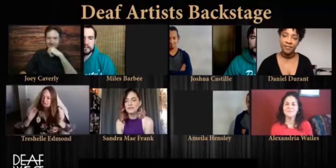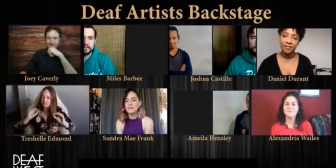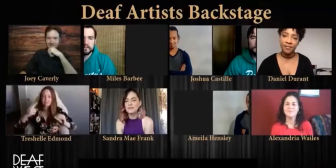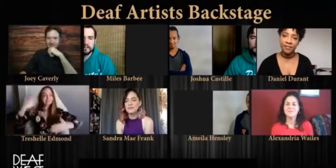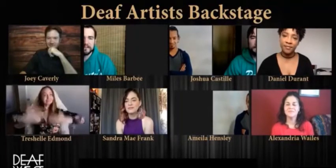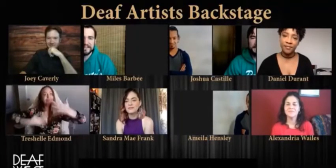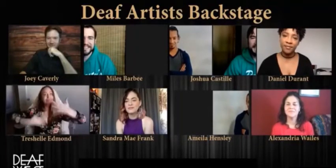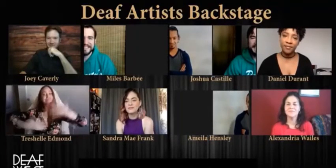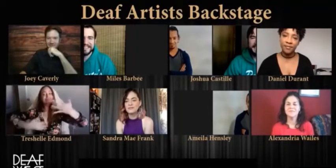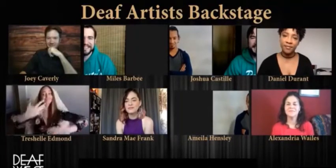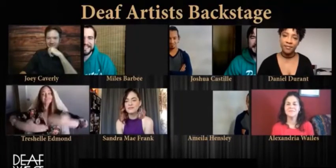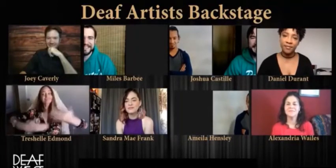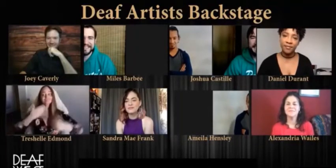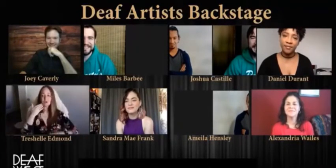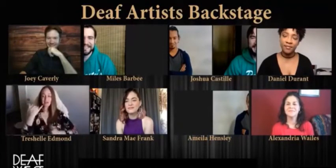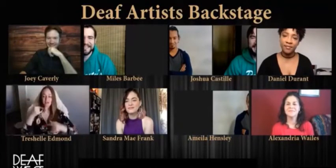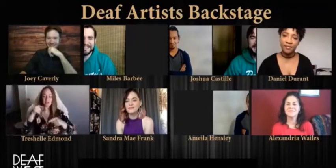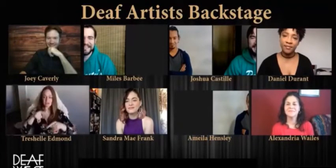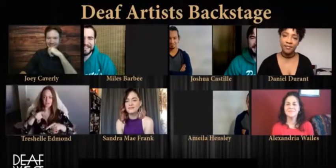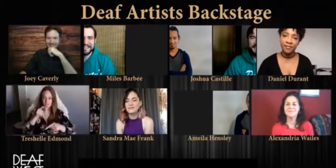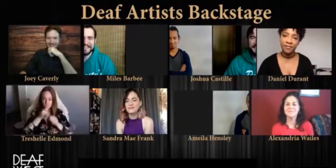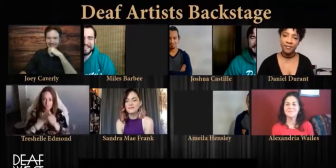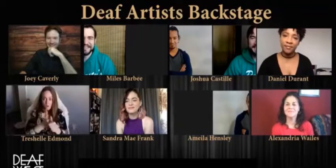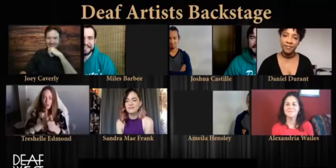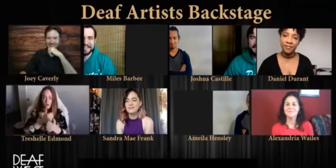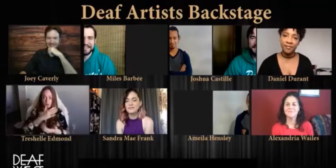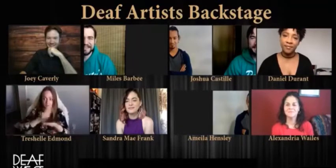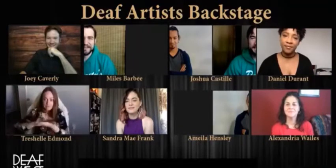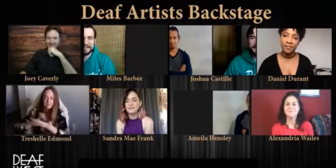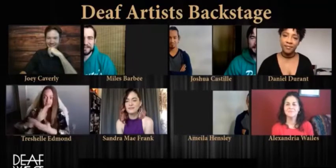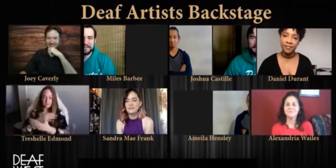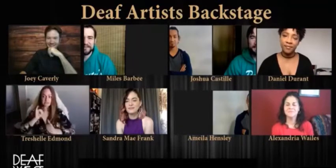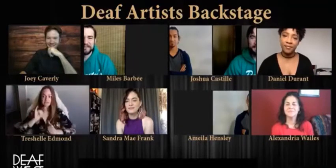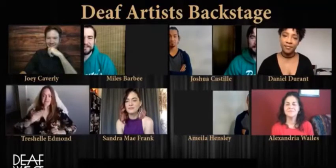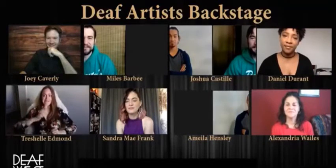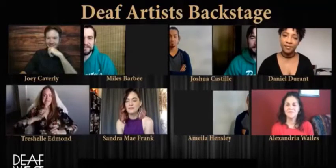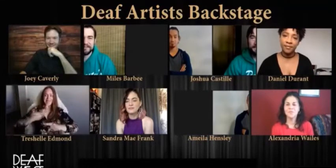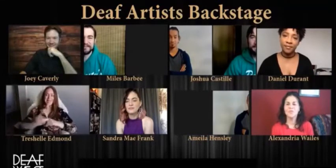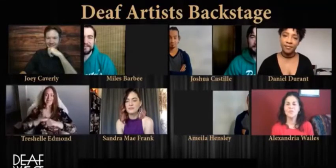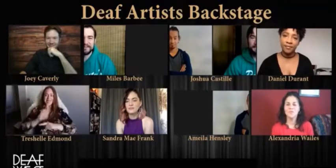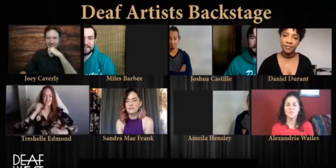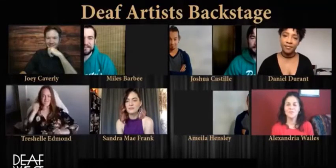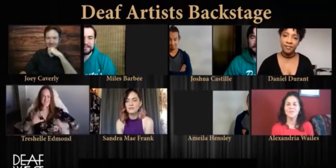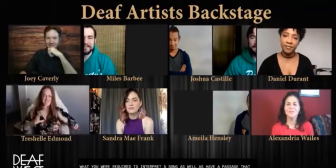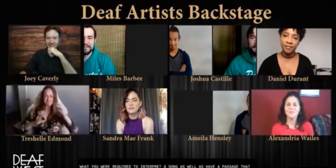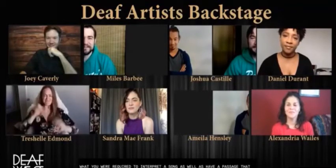being in that show at Gallaudet. And I wasn't sure how to follow the beat.